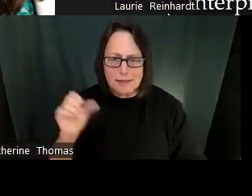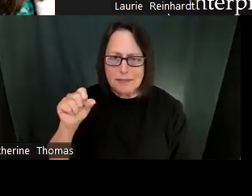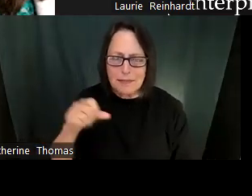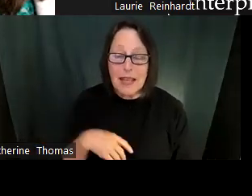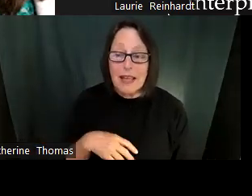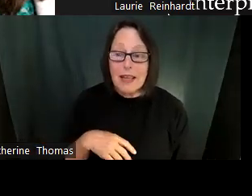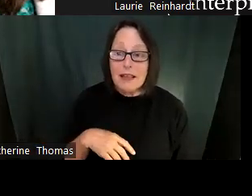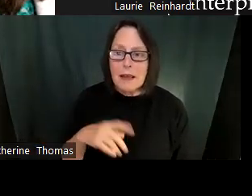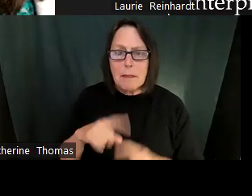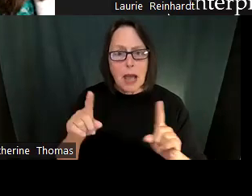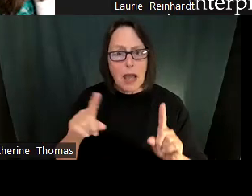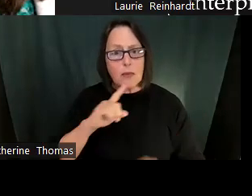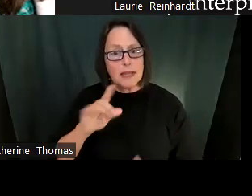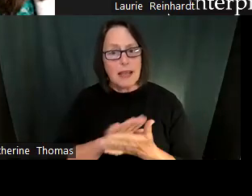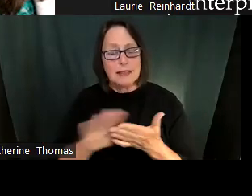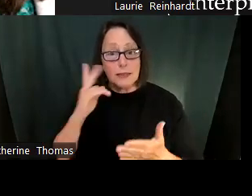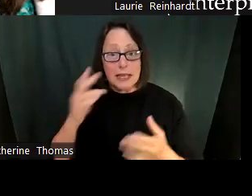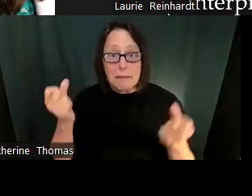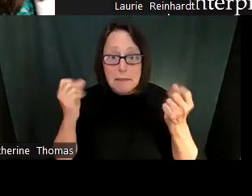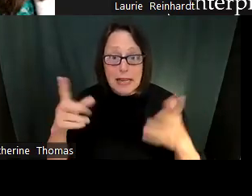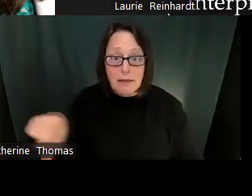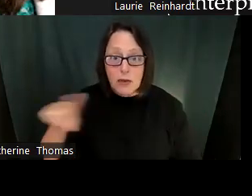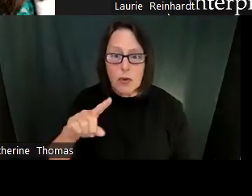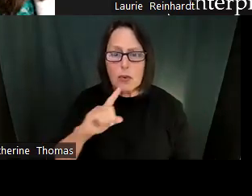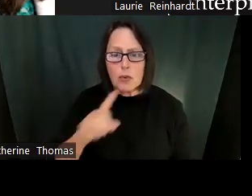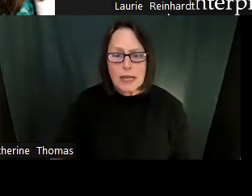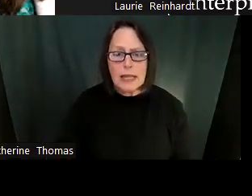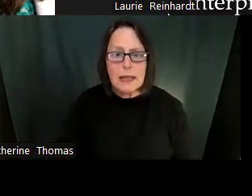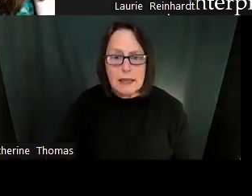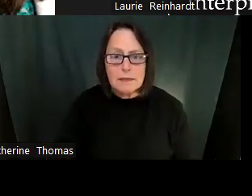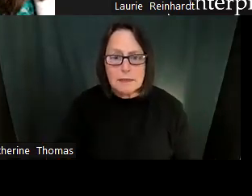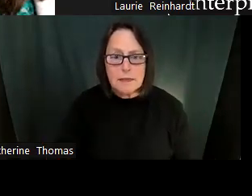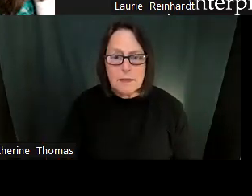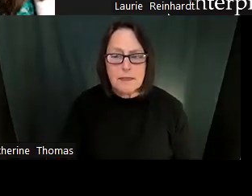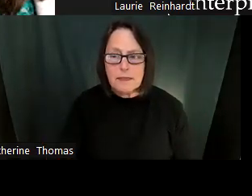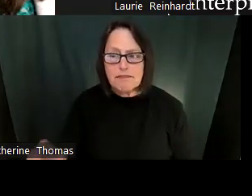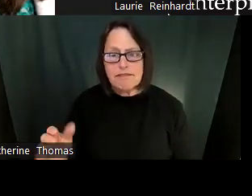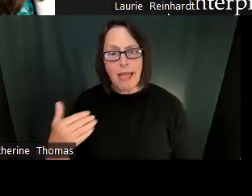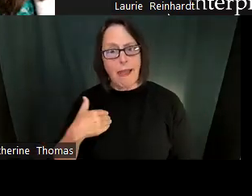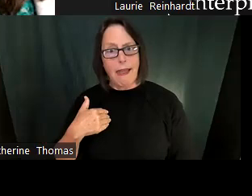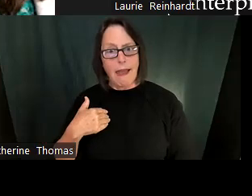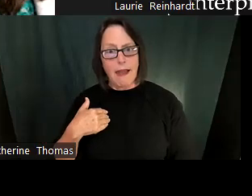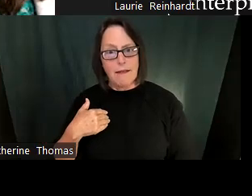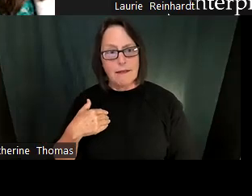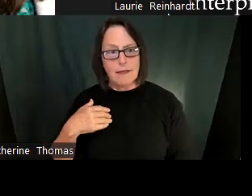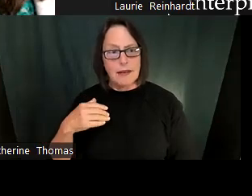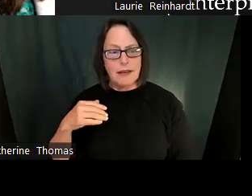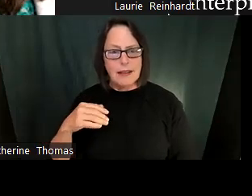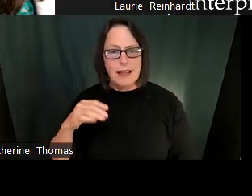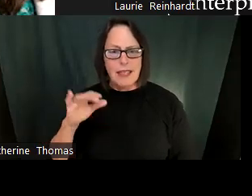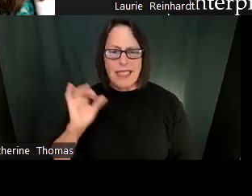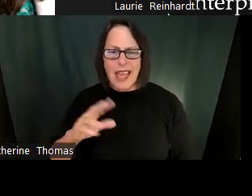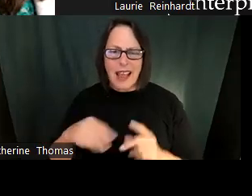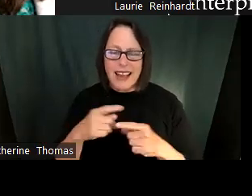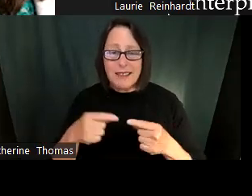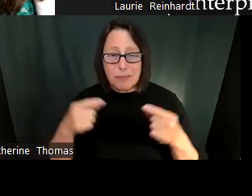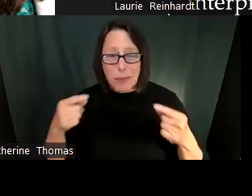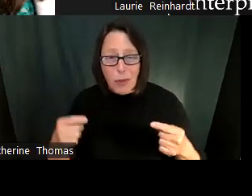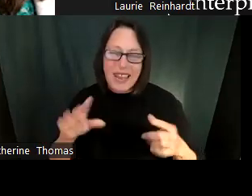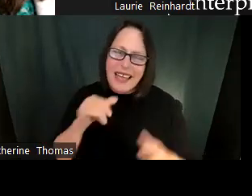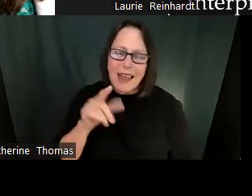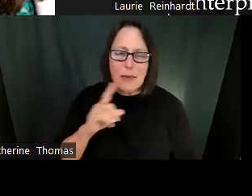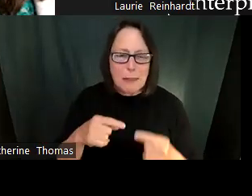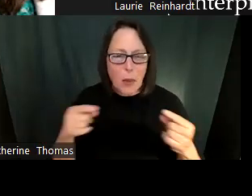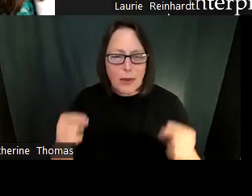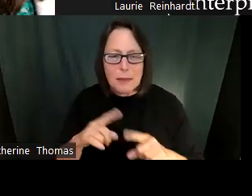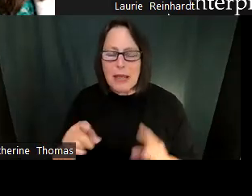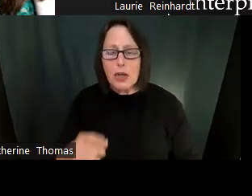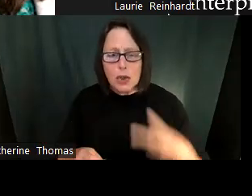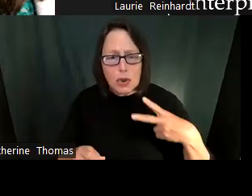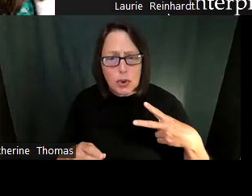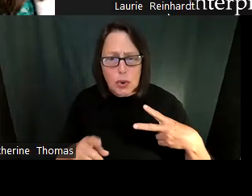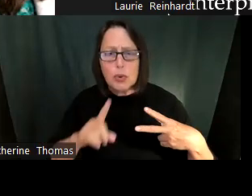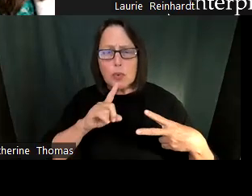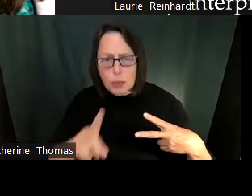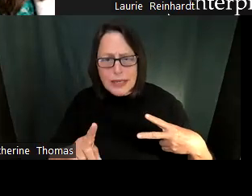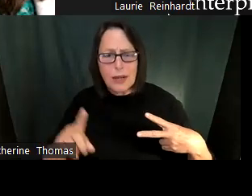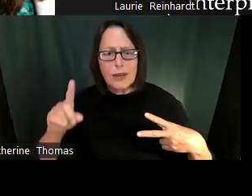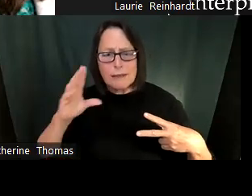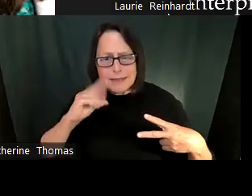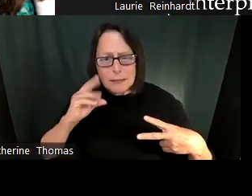I bet you most of you who are excited are also anxious and those of you are anxious are also excited.